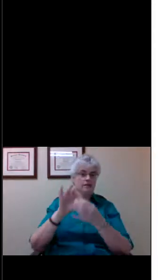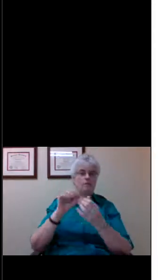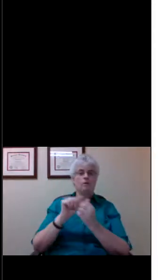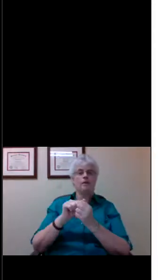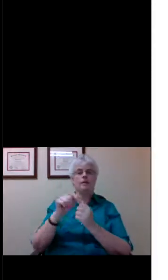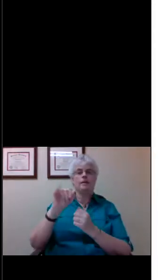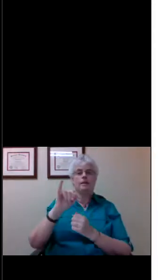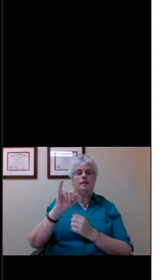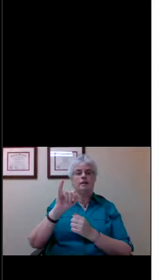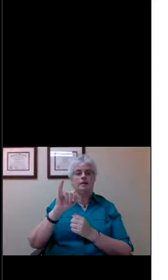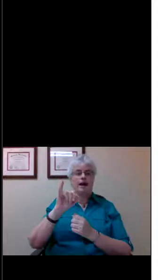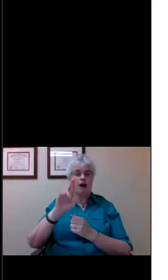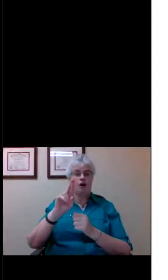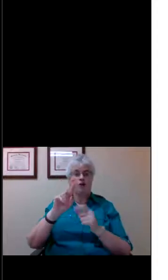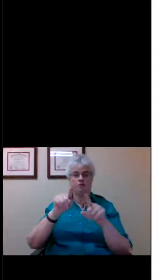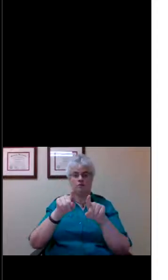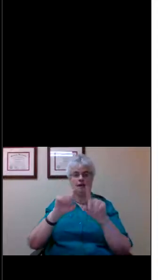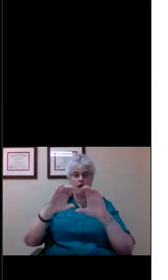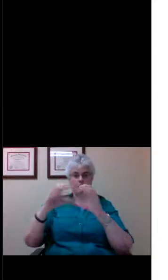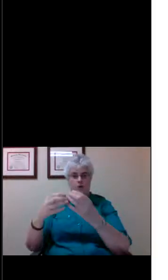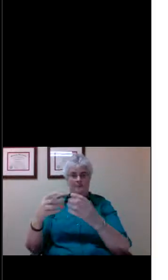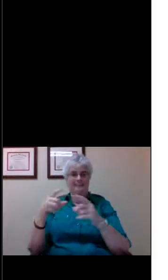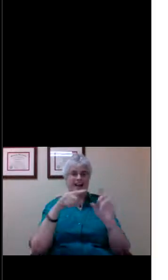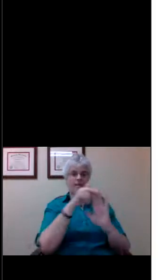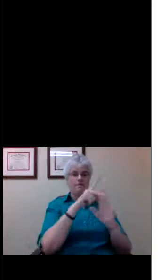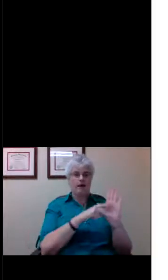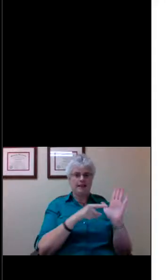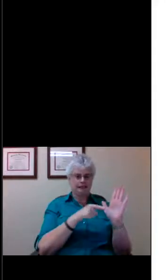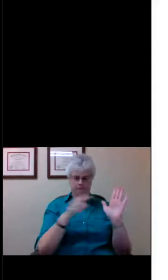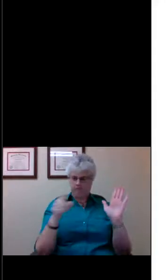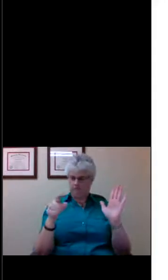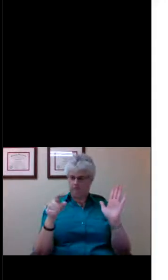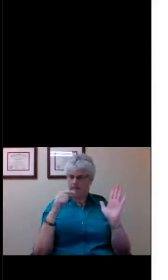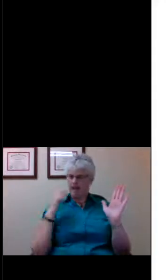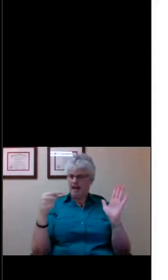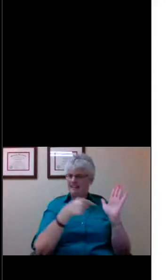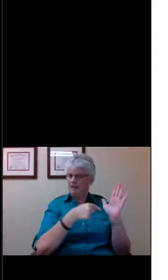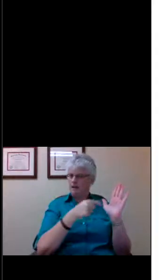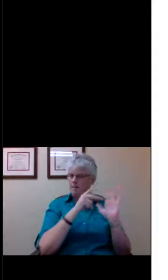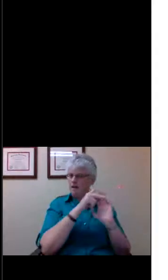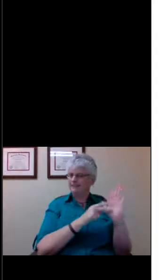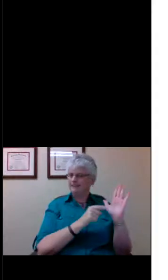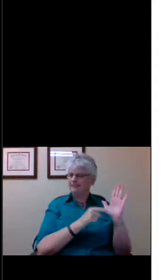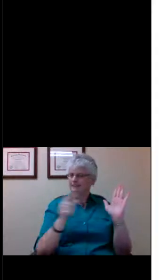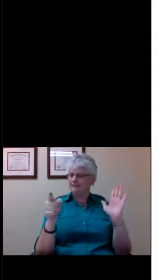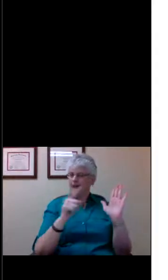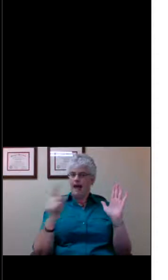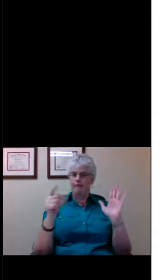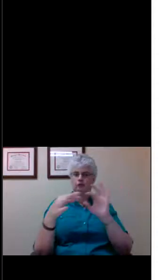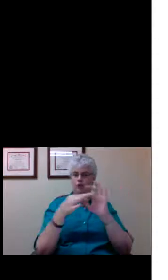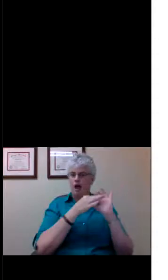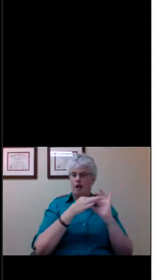with the incident report categories in the policy. If it wasn't in the policy